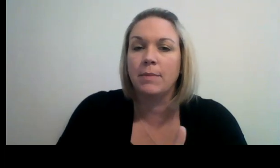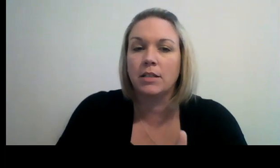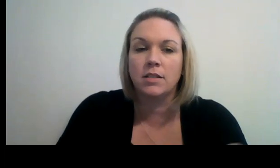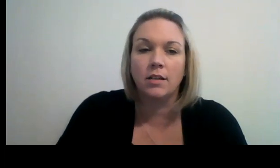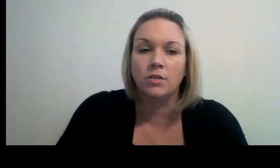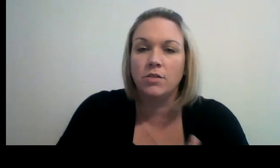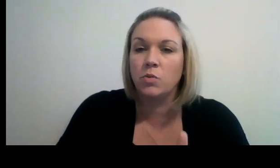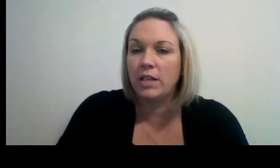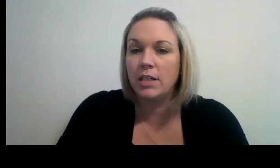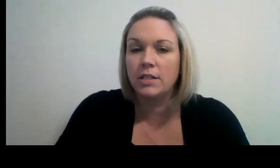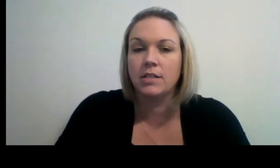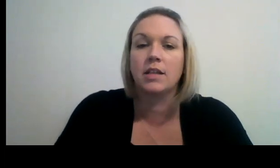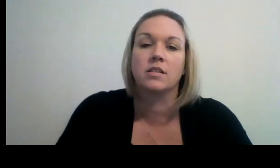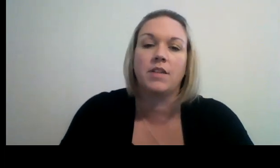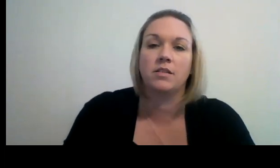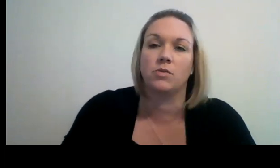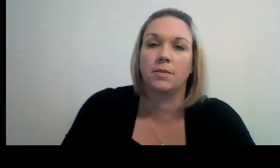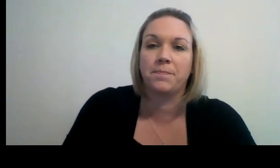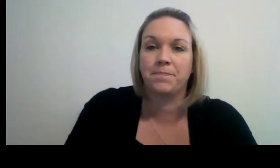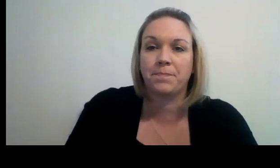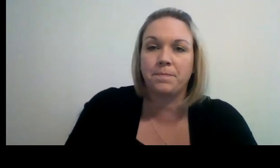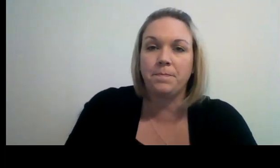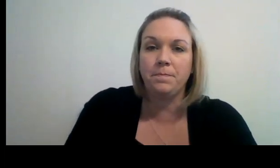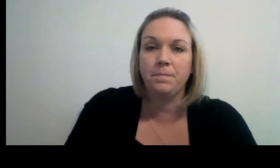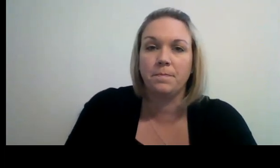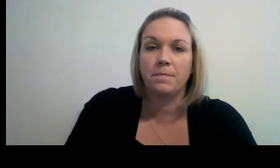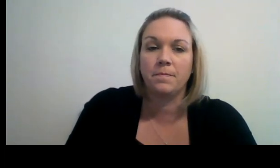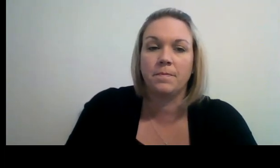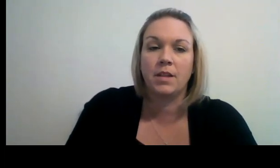McDonald's, Wendy's, things of that sort.